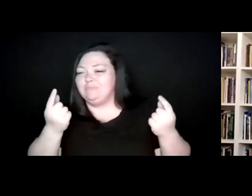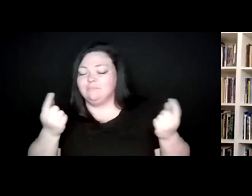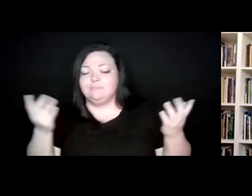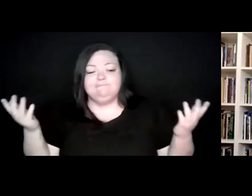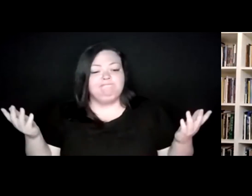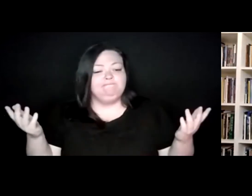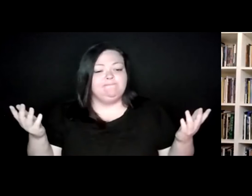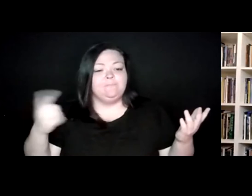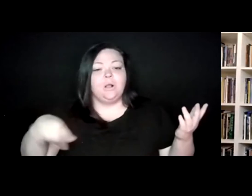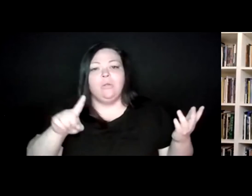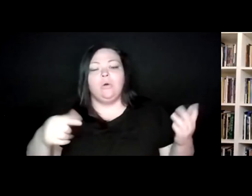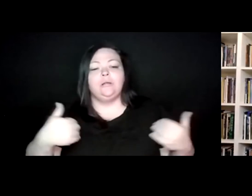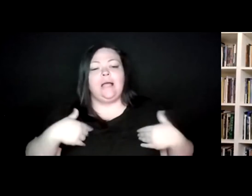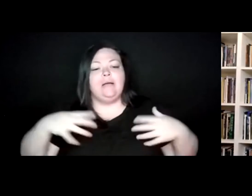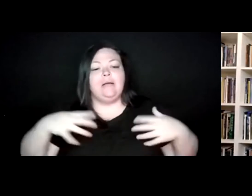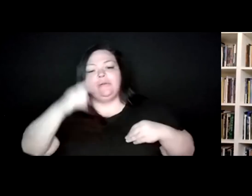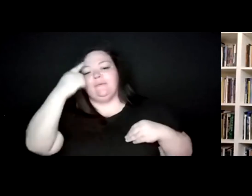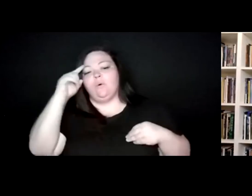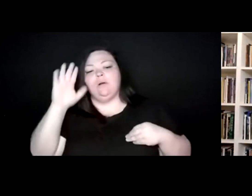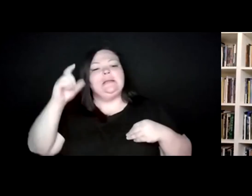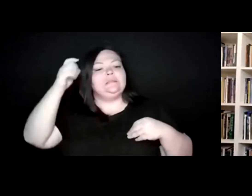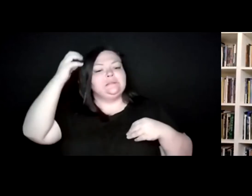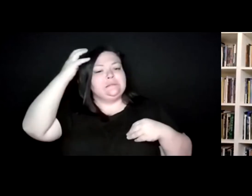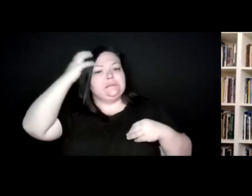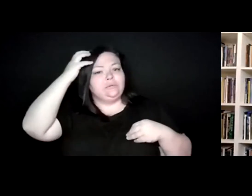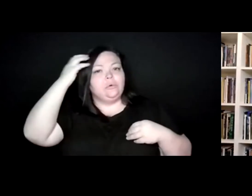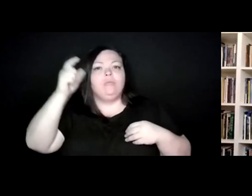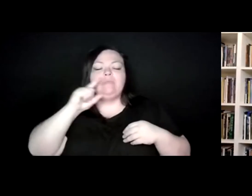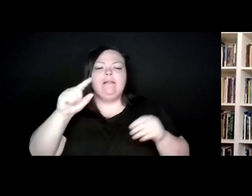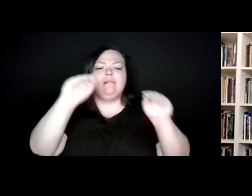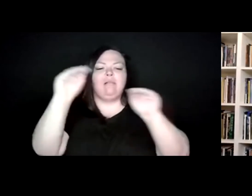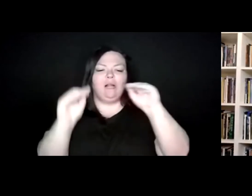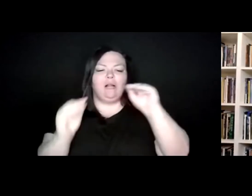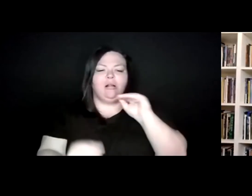Those who took possession of Descartes’ skull/ graffitied the surface with their signatures as if //